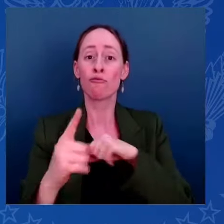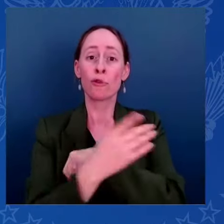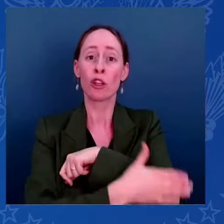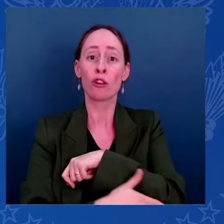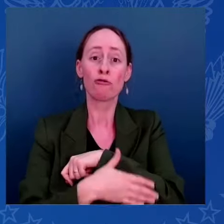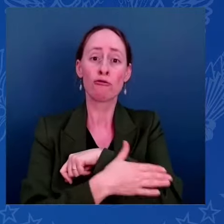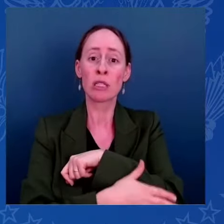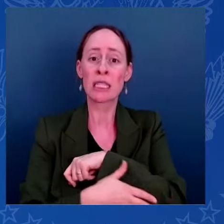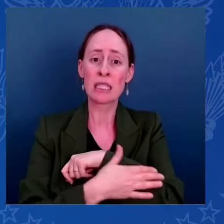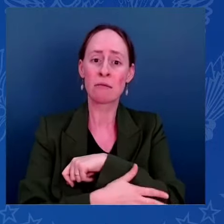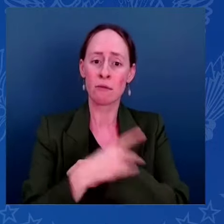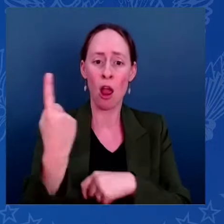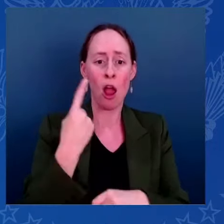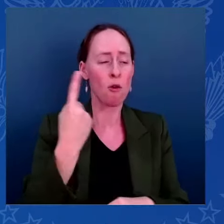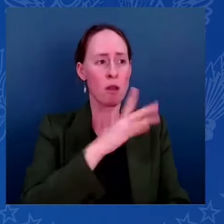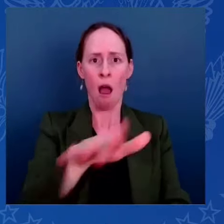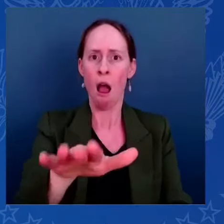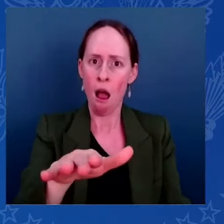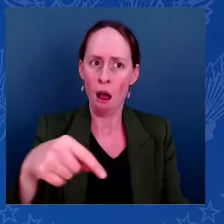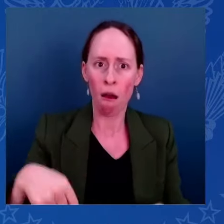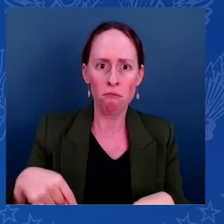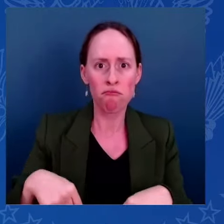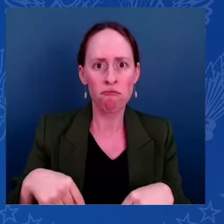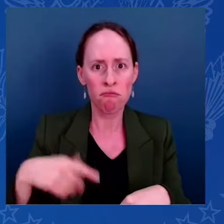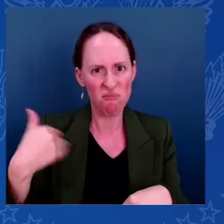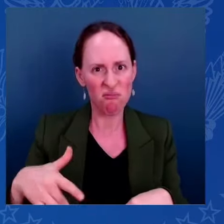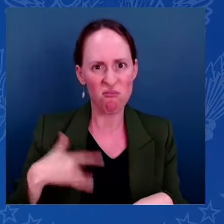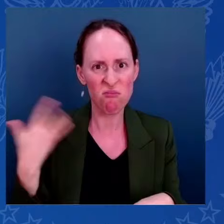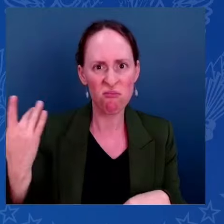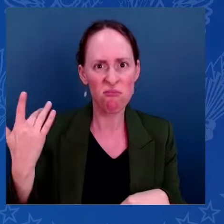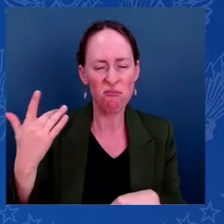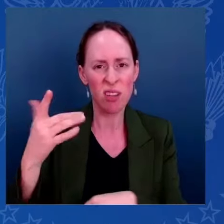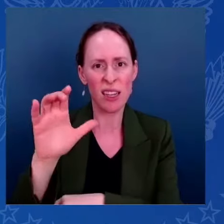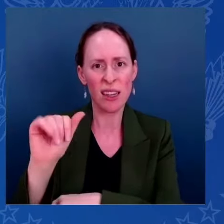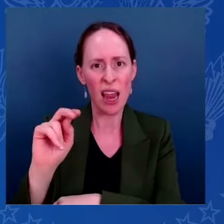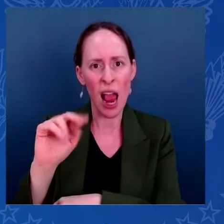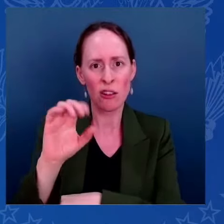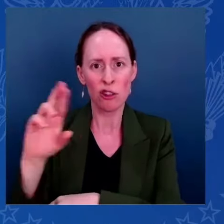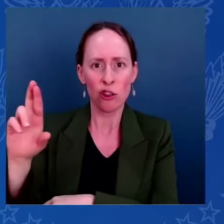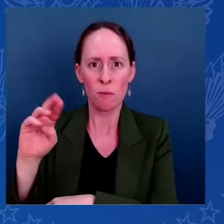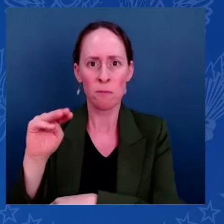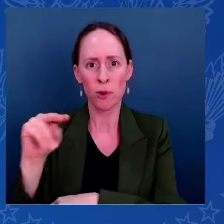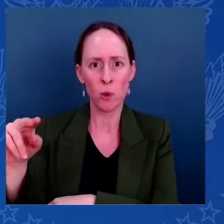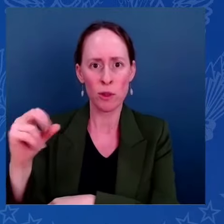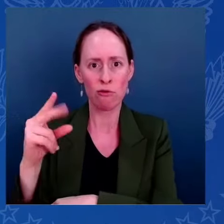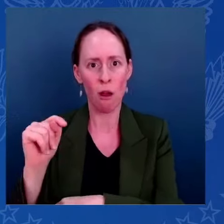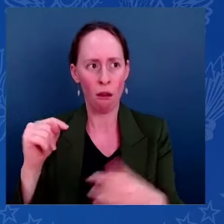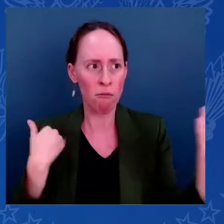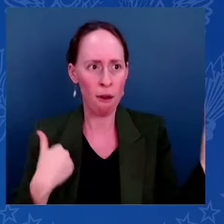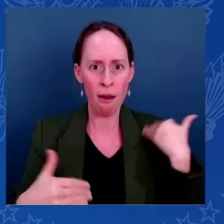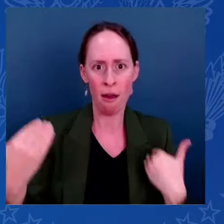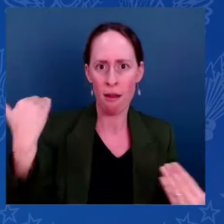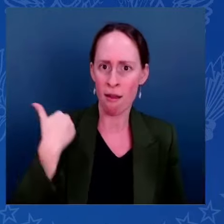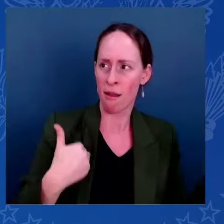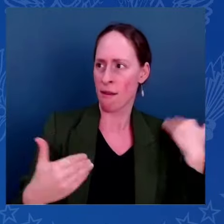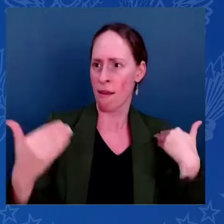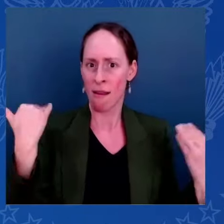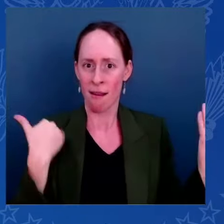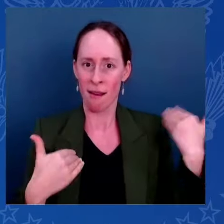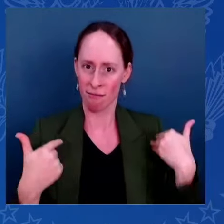Afterwards said, "What did you learn?" They want to know about cancer -- everybody does. They'd ask me whether this Moonshot would work.